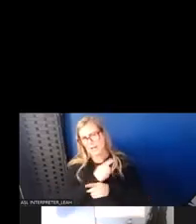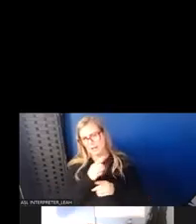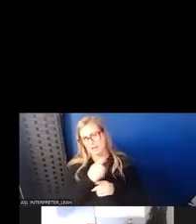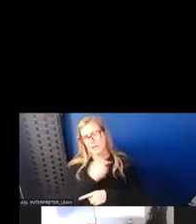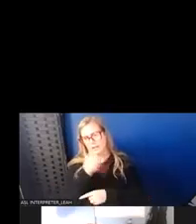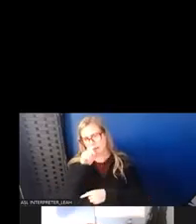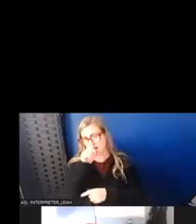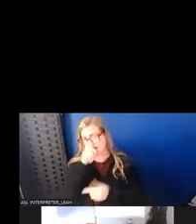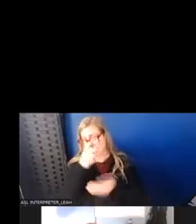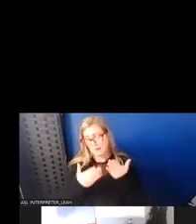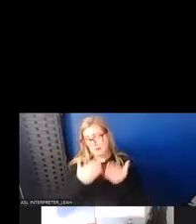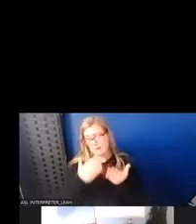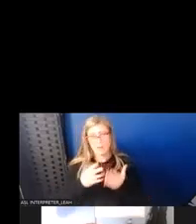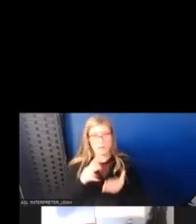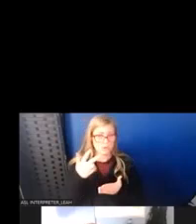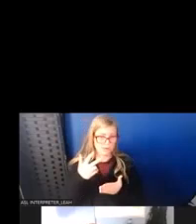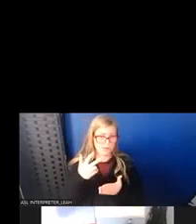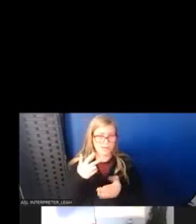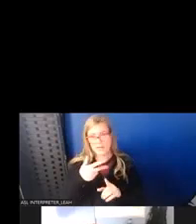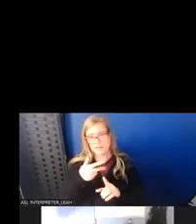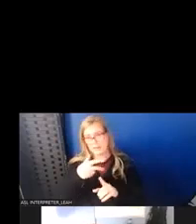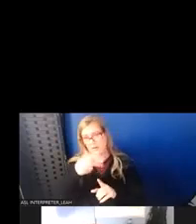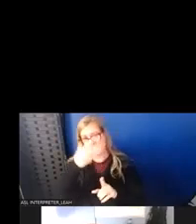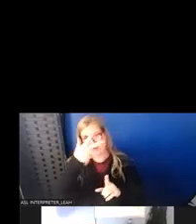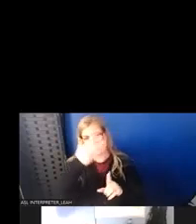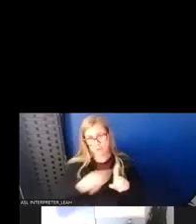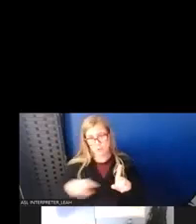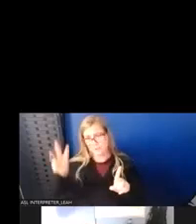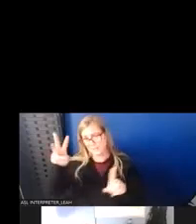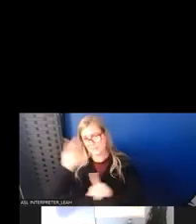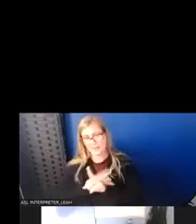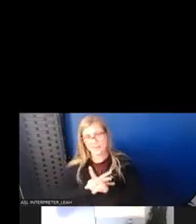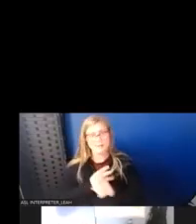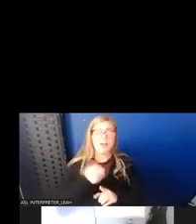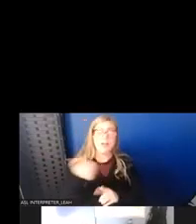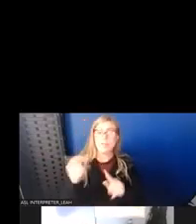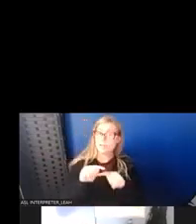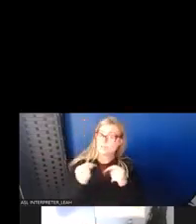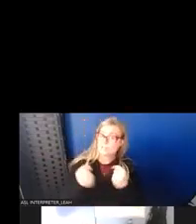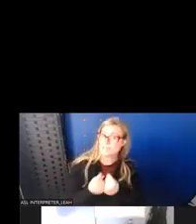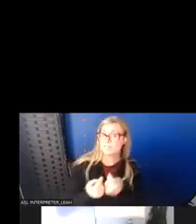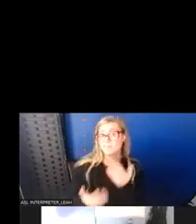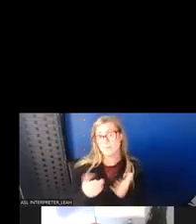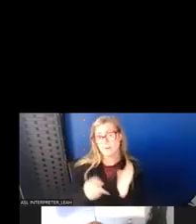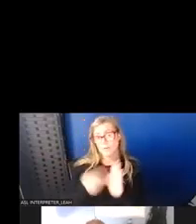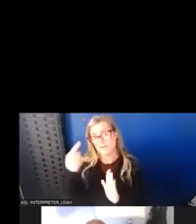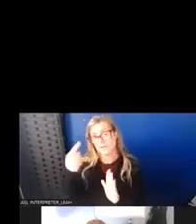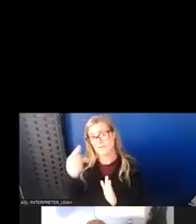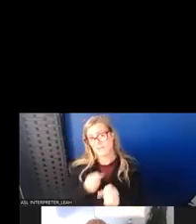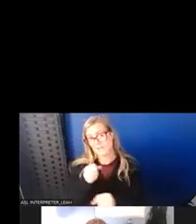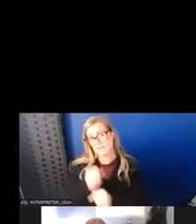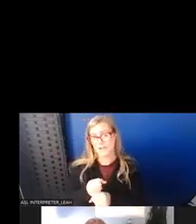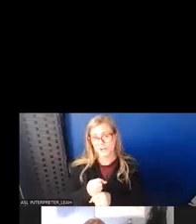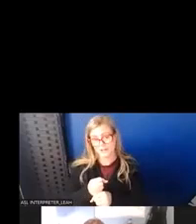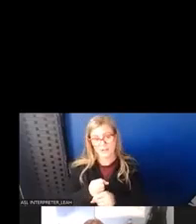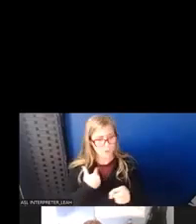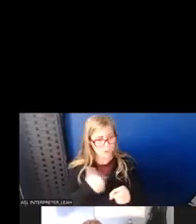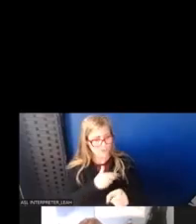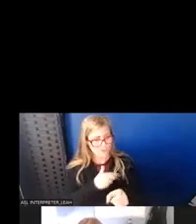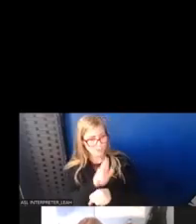or every six months, other teams maybe once a year. And sometimes we use idea boards to really kind of figure out